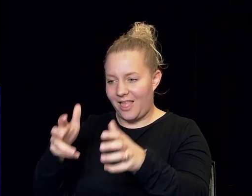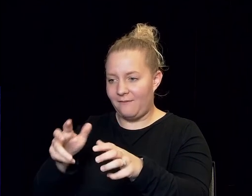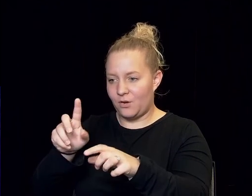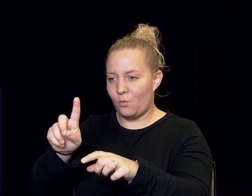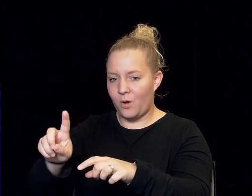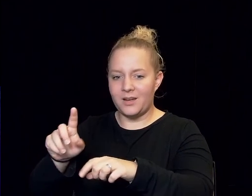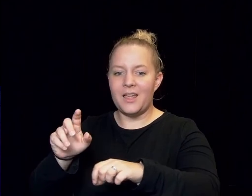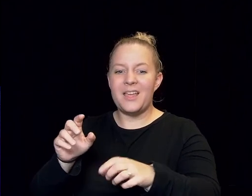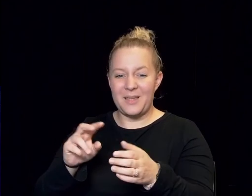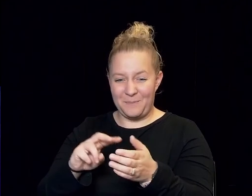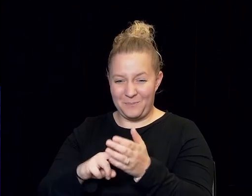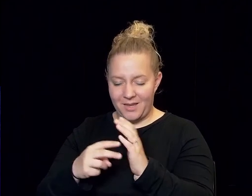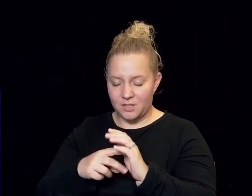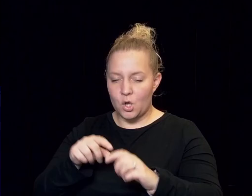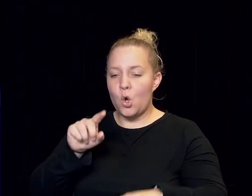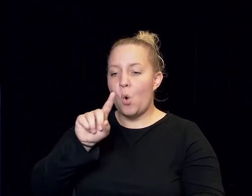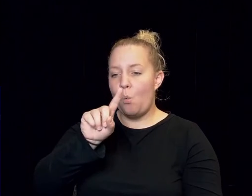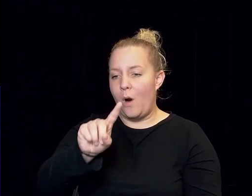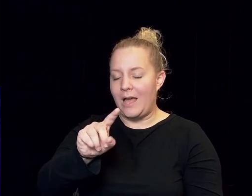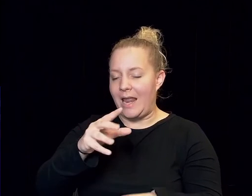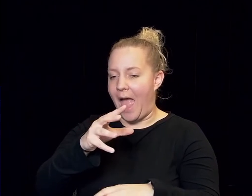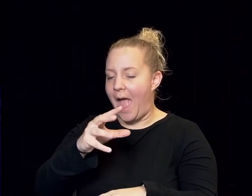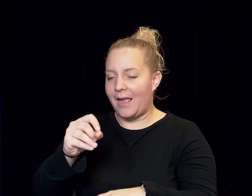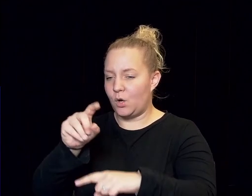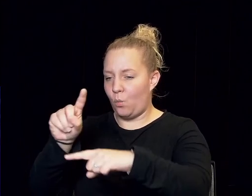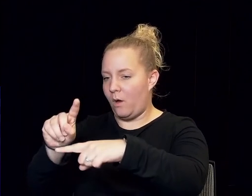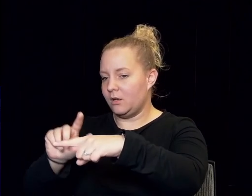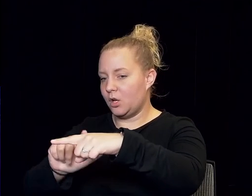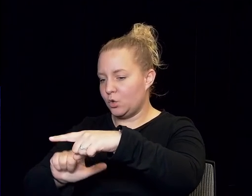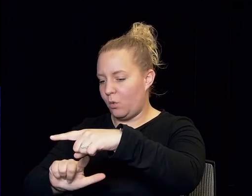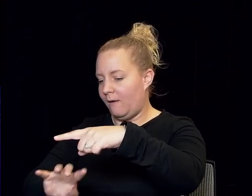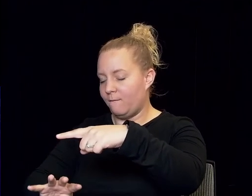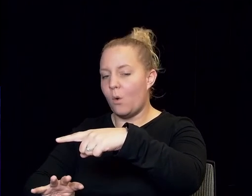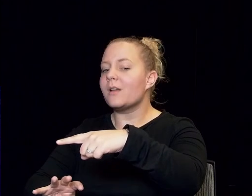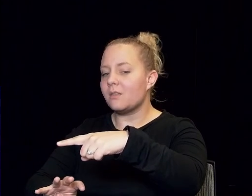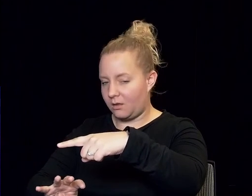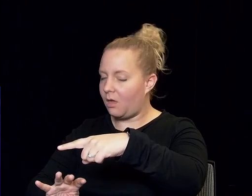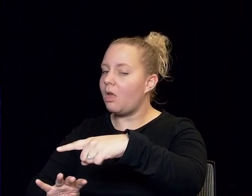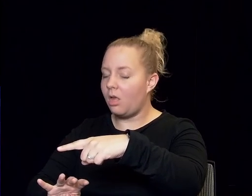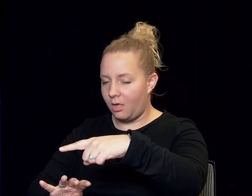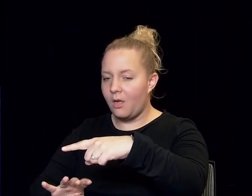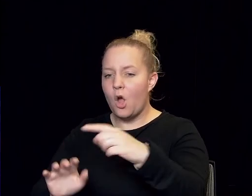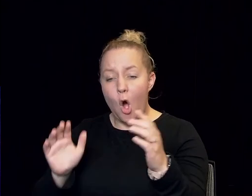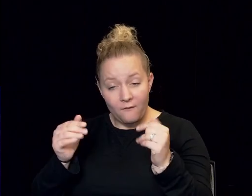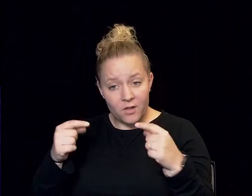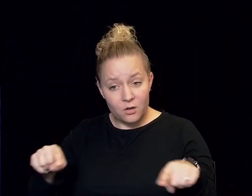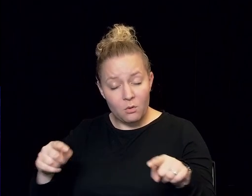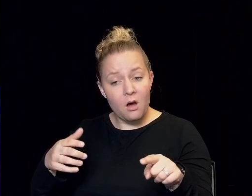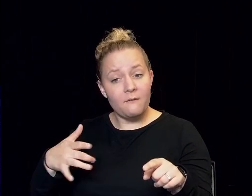1 1/24 here. All right, hopefully we feel pretty good. Let's go ahead and turn over our notes.